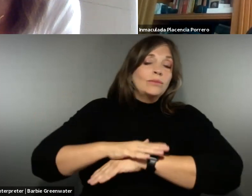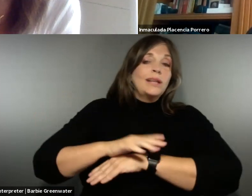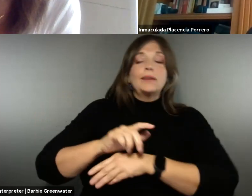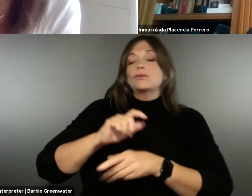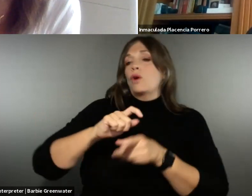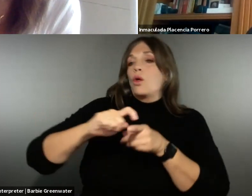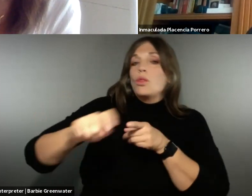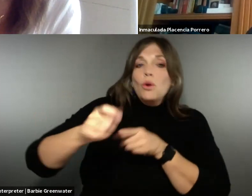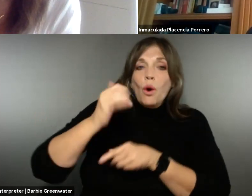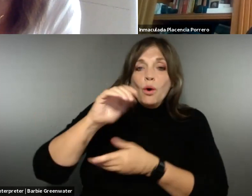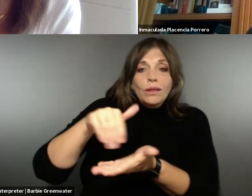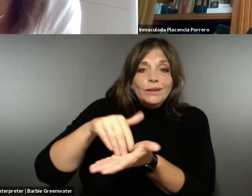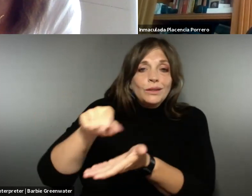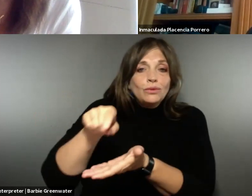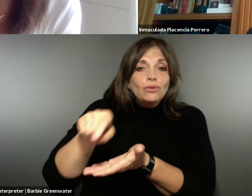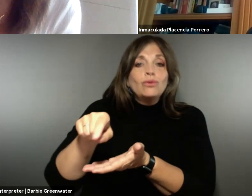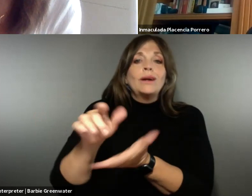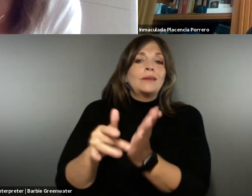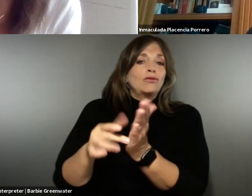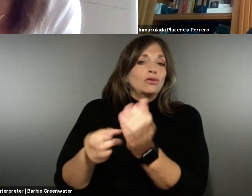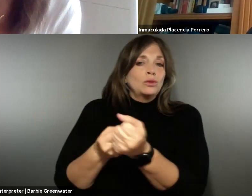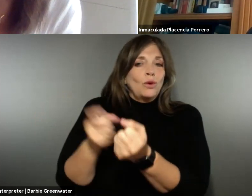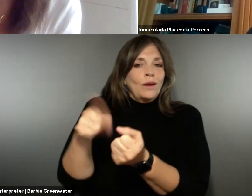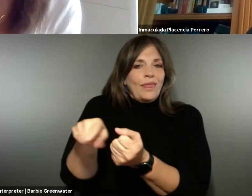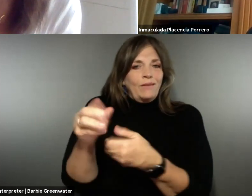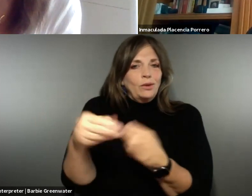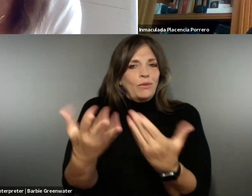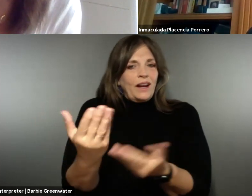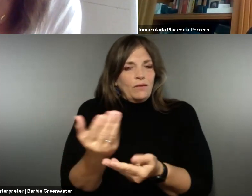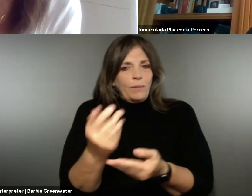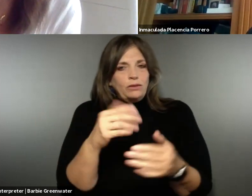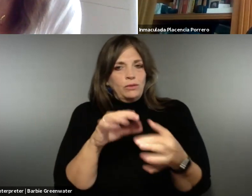, they will also have to provide information on the accessibility of